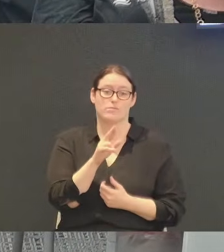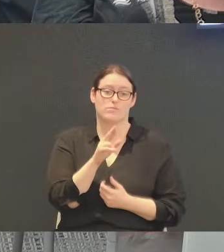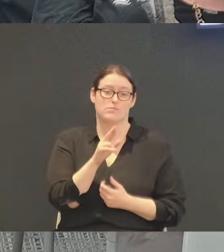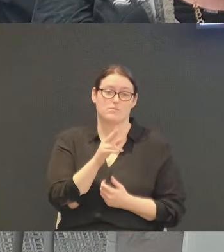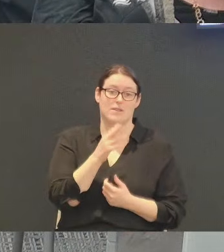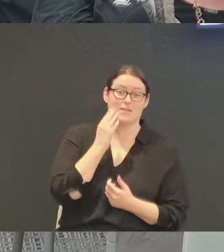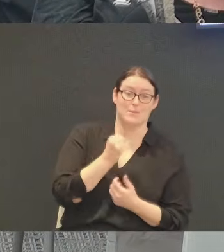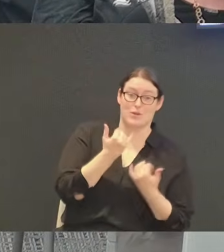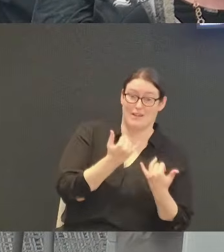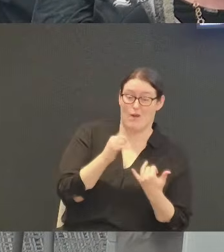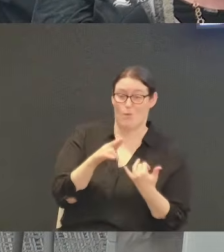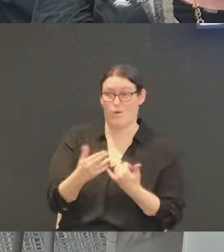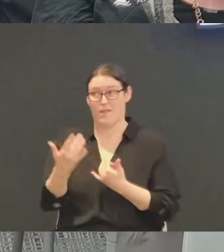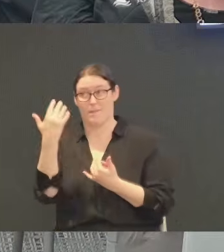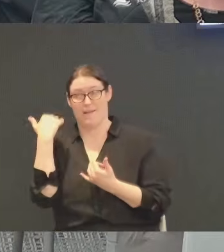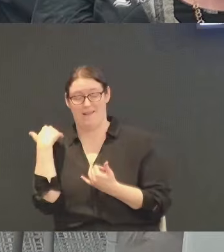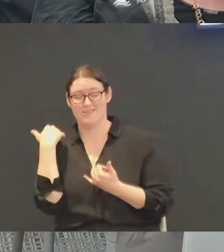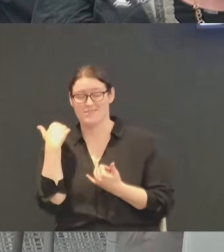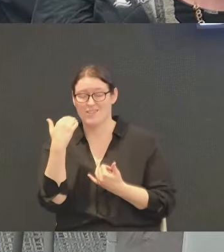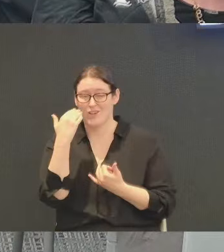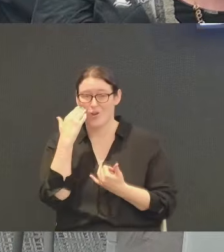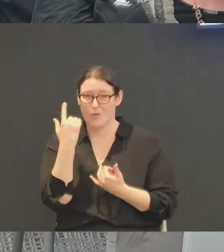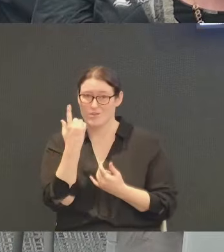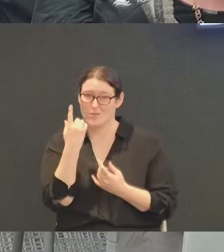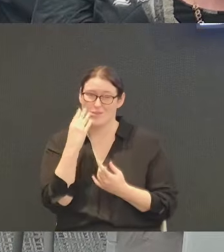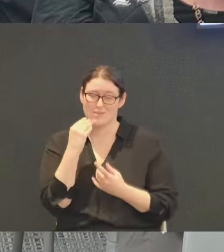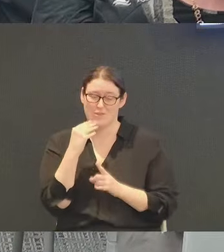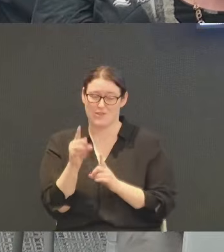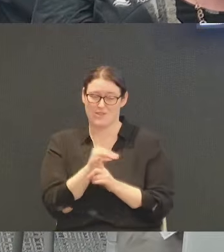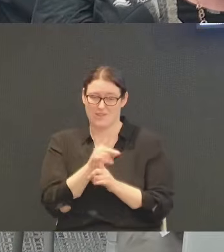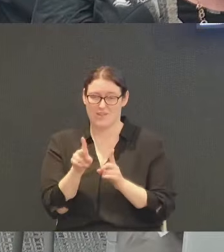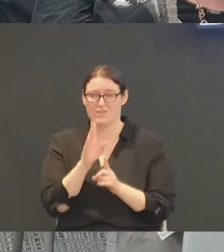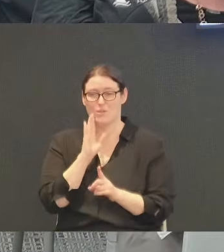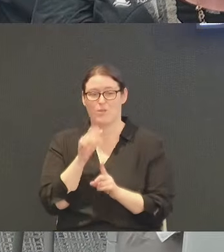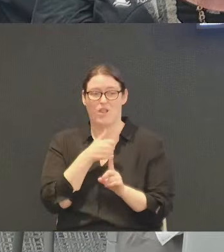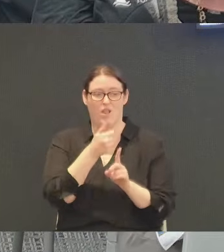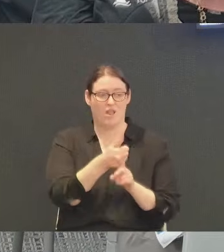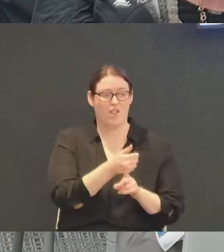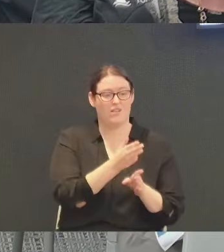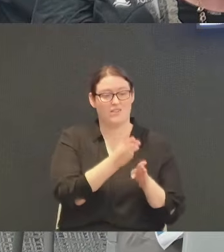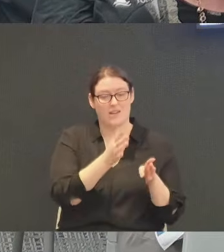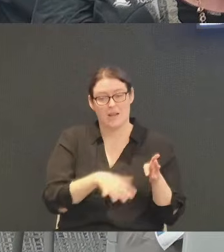violence. It impacts our neighbors, our co-workers, our friends, our family members,